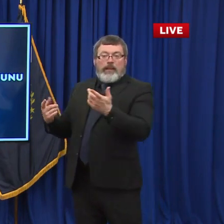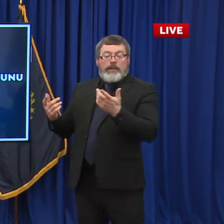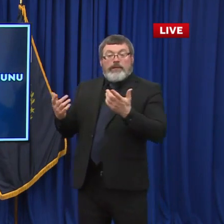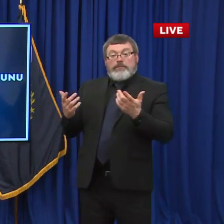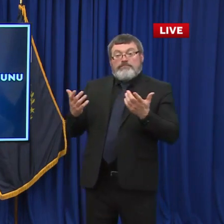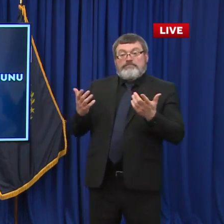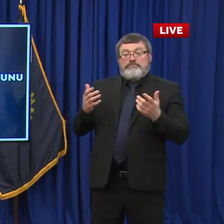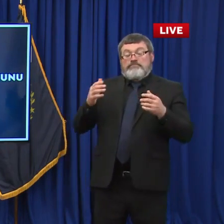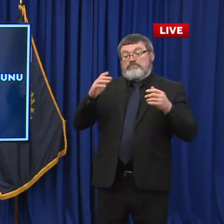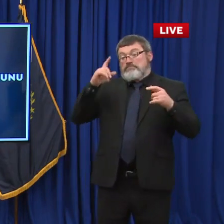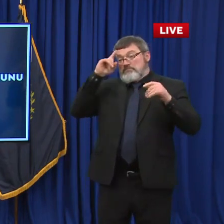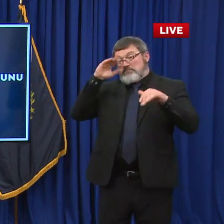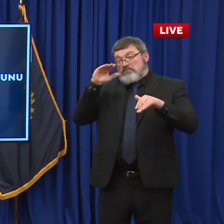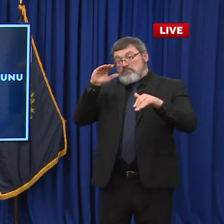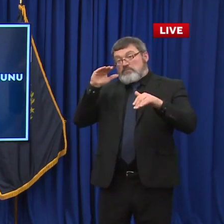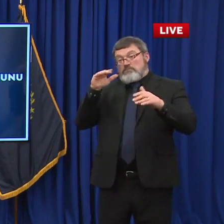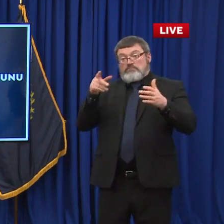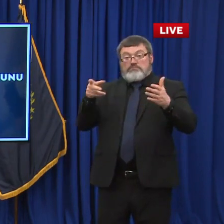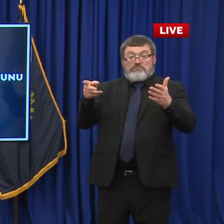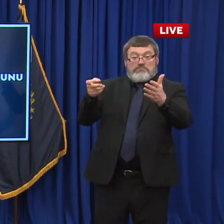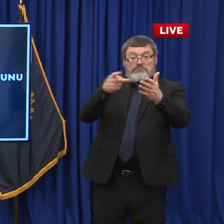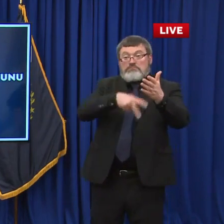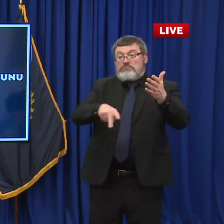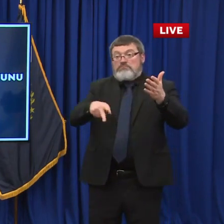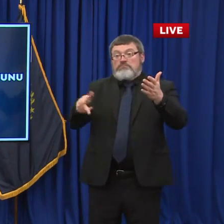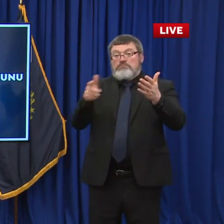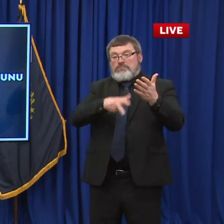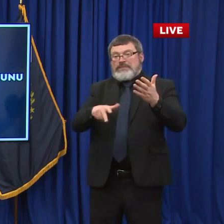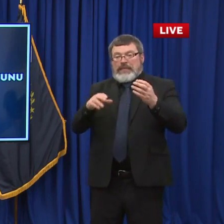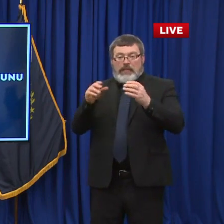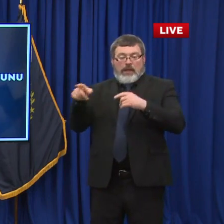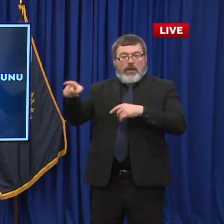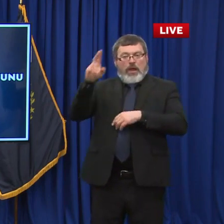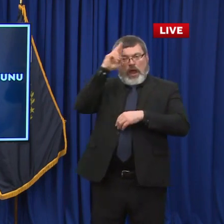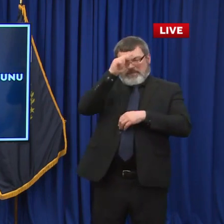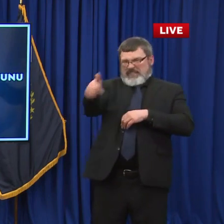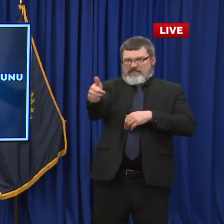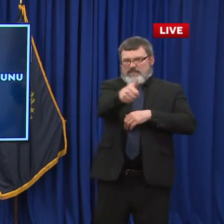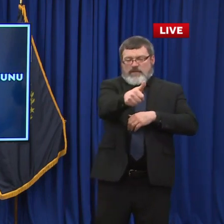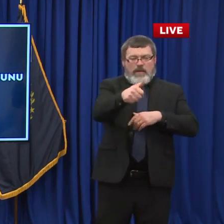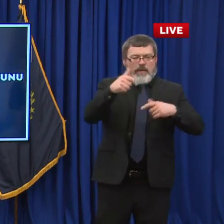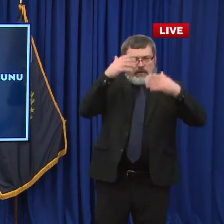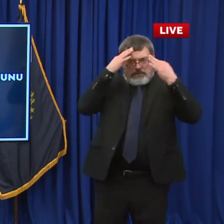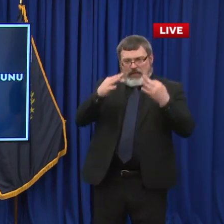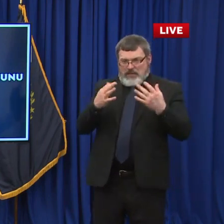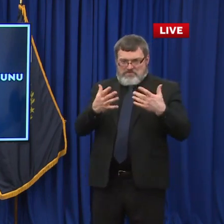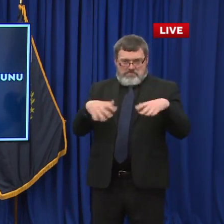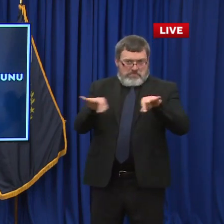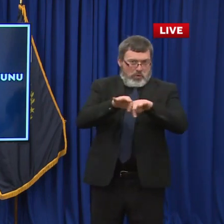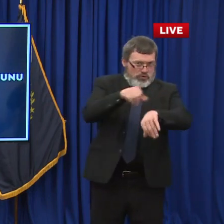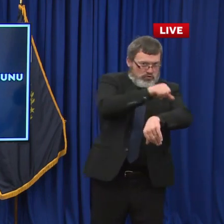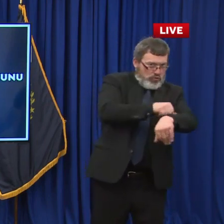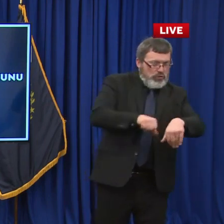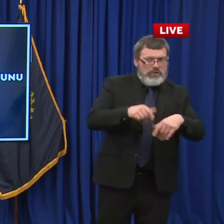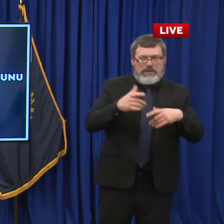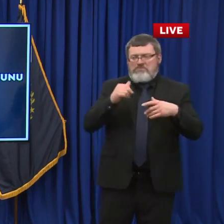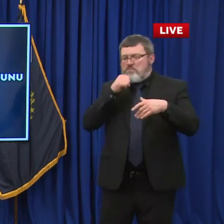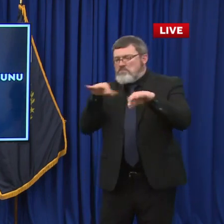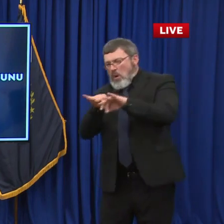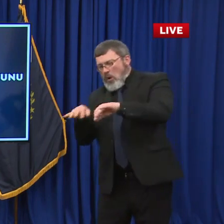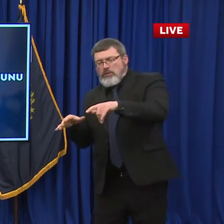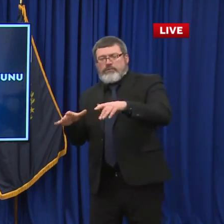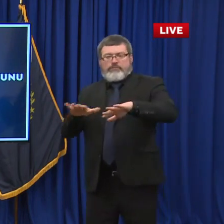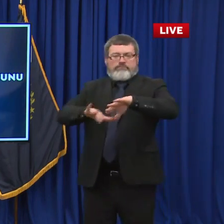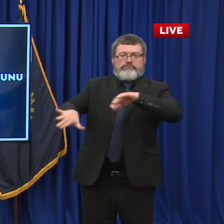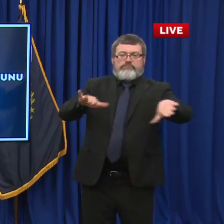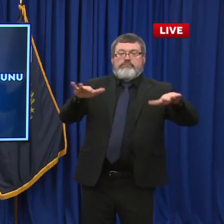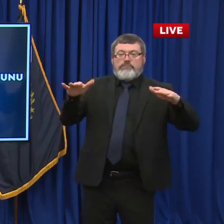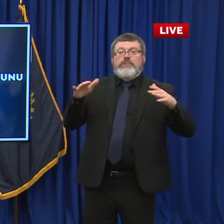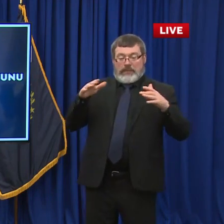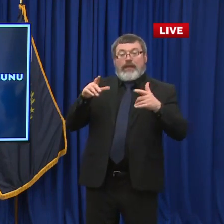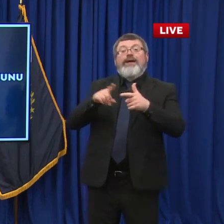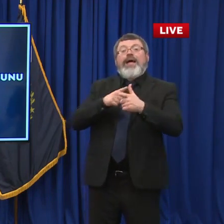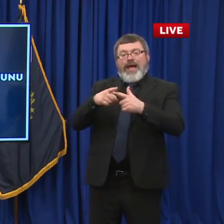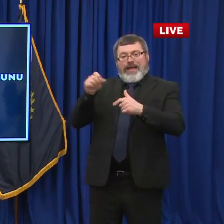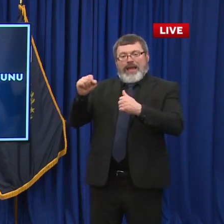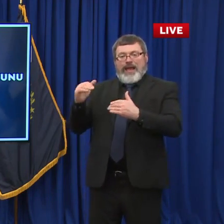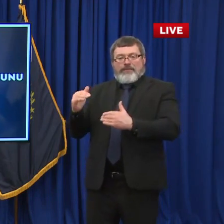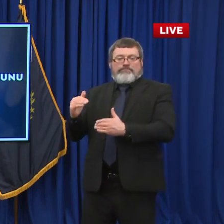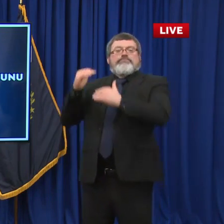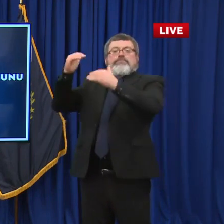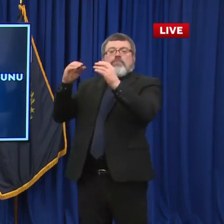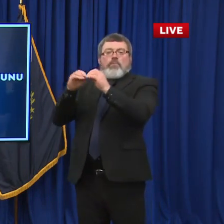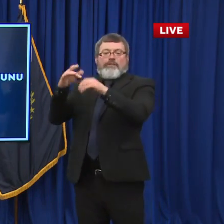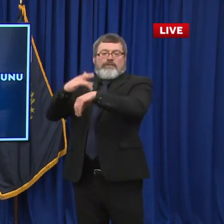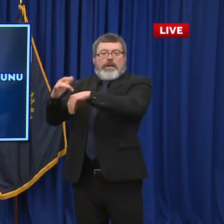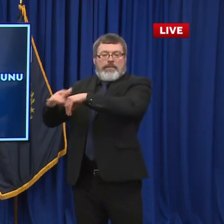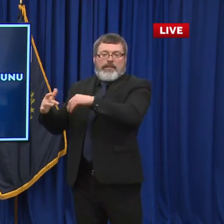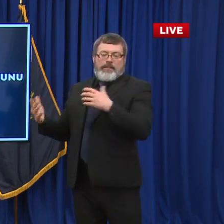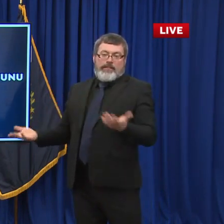IF TWO OR THREE WEEKS FROM NOW OUR NUMBERS SPIKE, HOSPITALS COULD AND WOULD START PULLING BACK ON OPTIONAL PROCEDURES AND SERVICES THAT COULD POTENTIALLY MOVE THE CAPACITY NUMBER AS WE